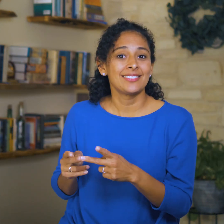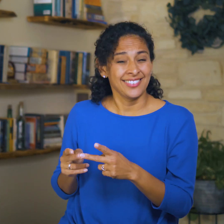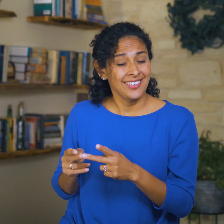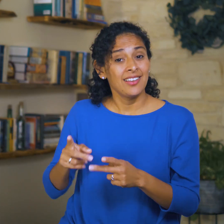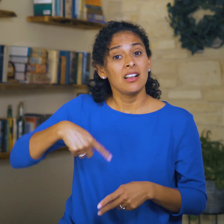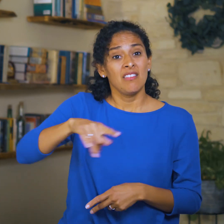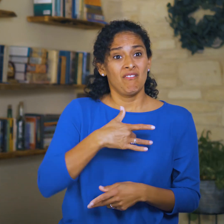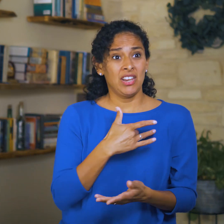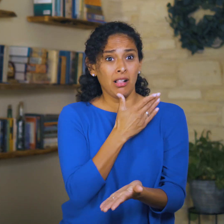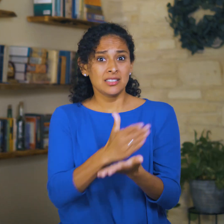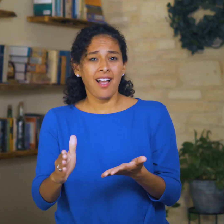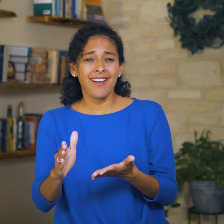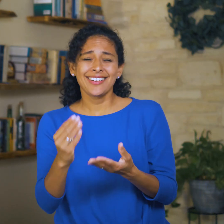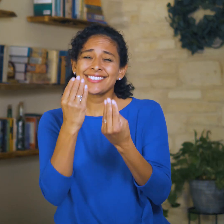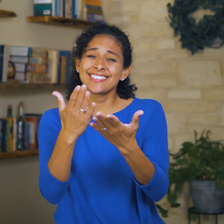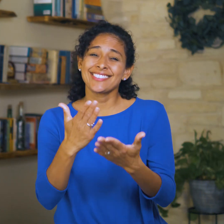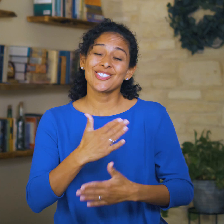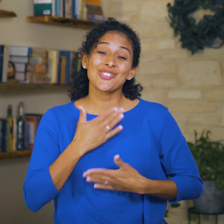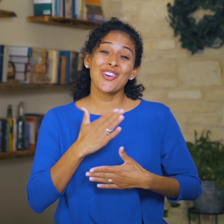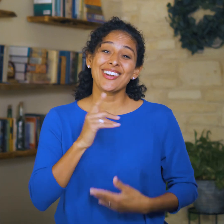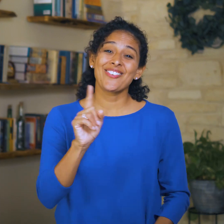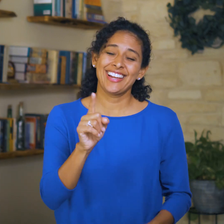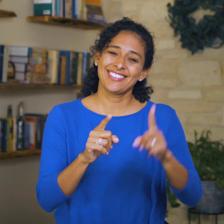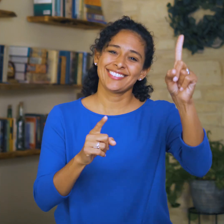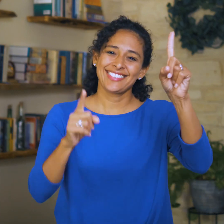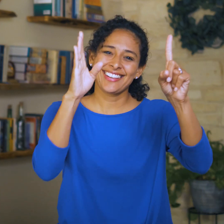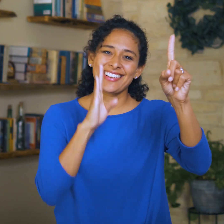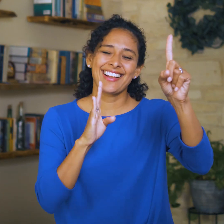Even in exile, He is where the joy is!